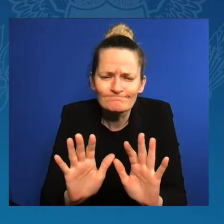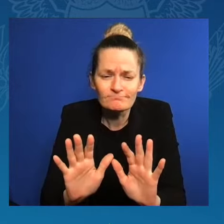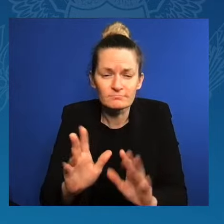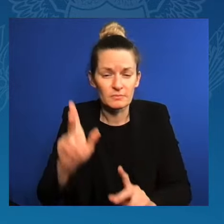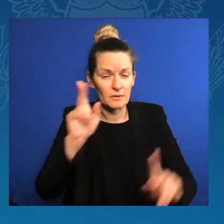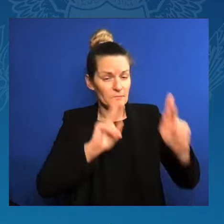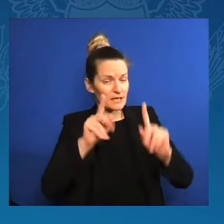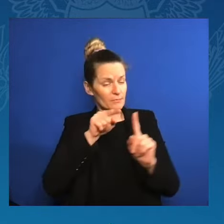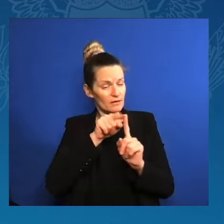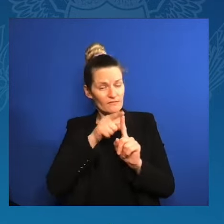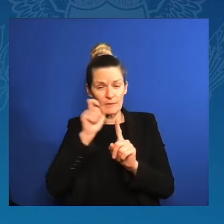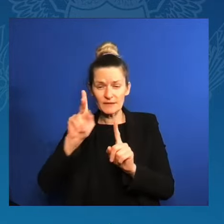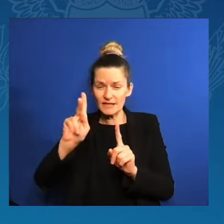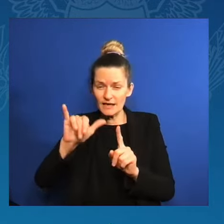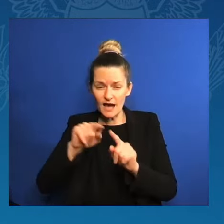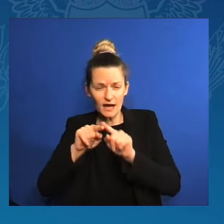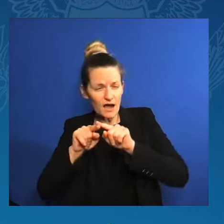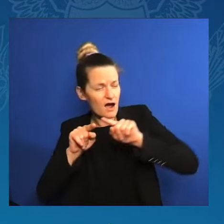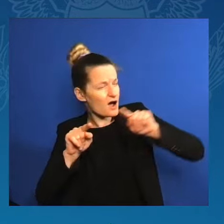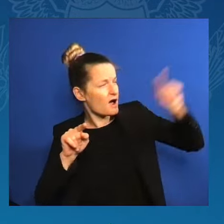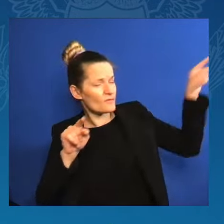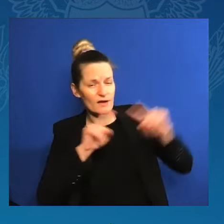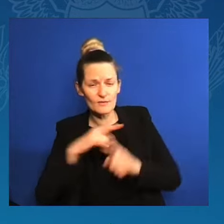who just last year protected reproductive rights.